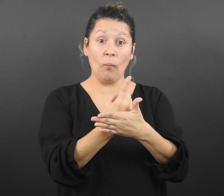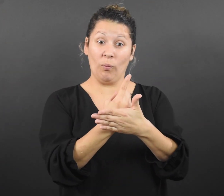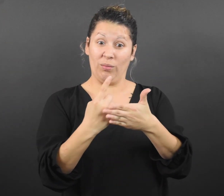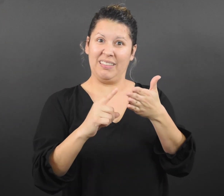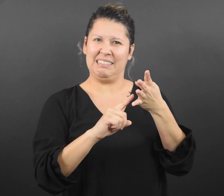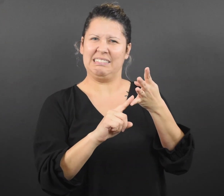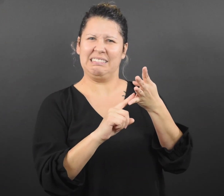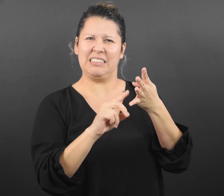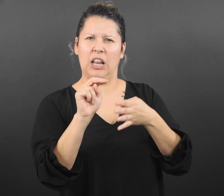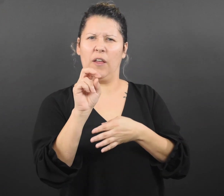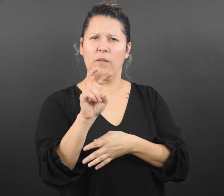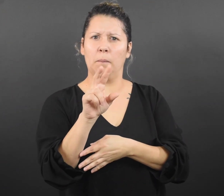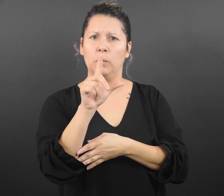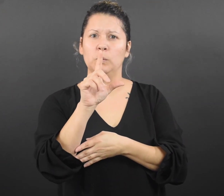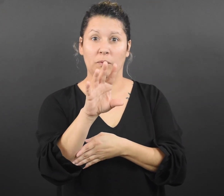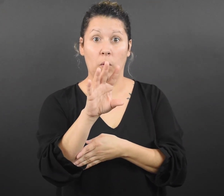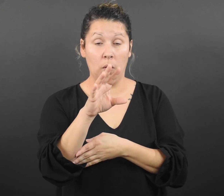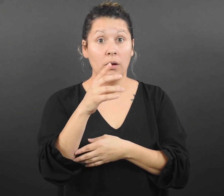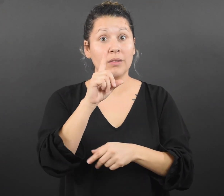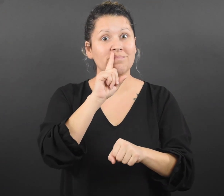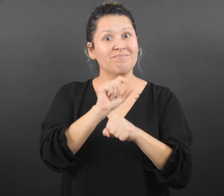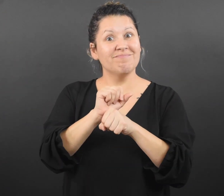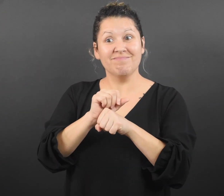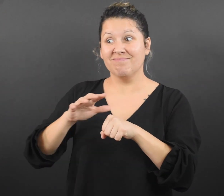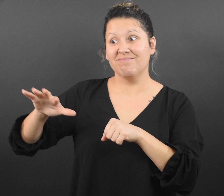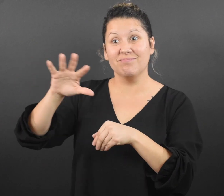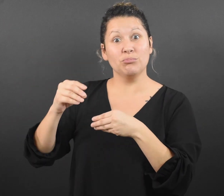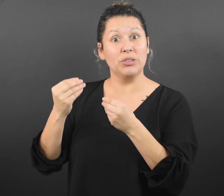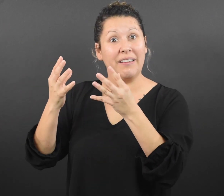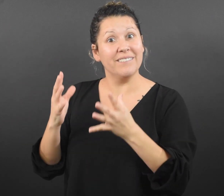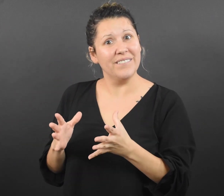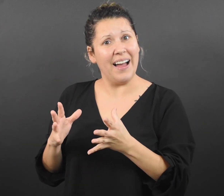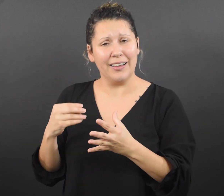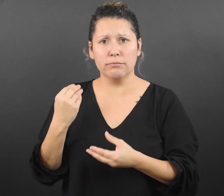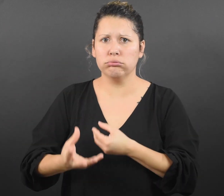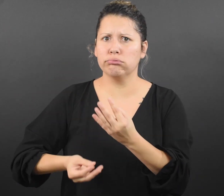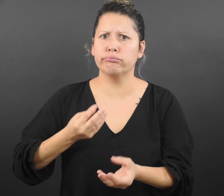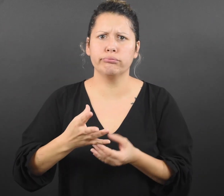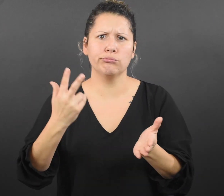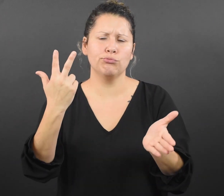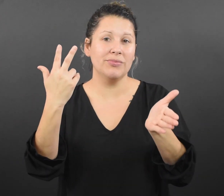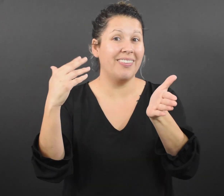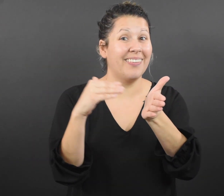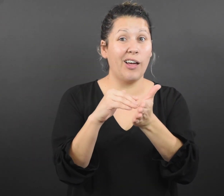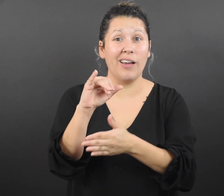providers administered over 3,000 infusions for the first time.